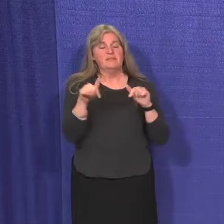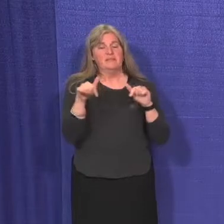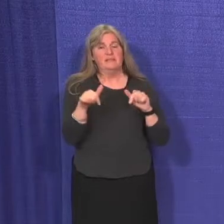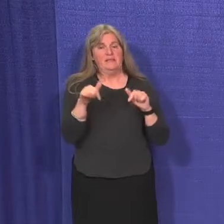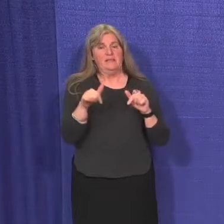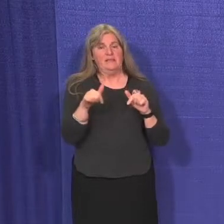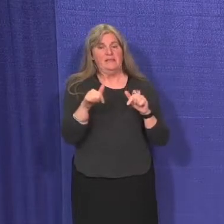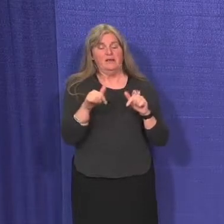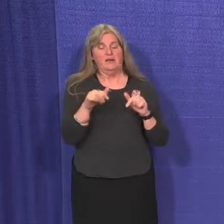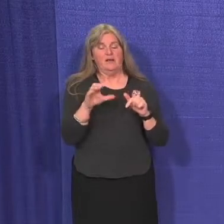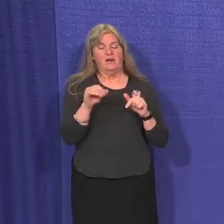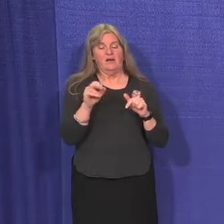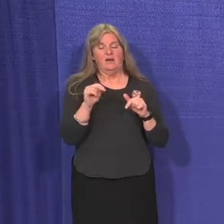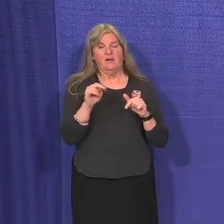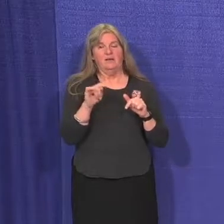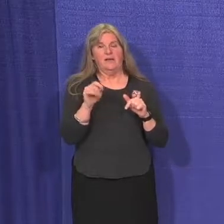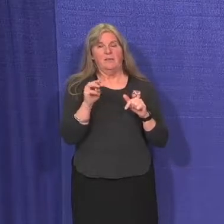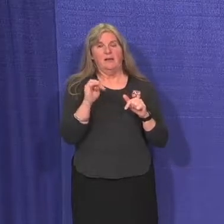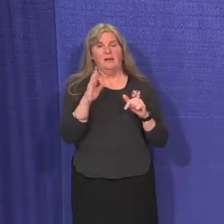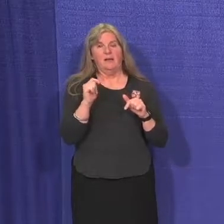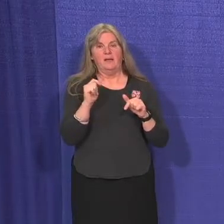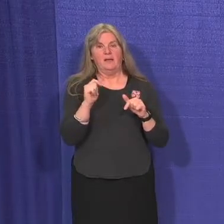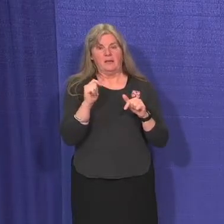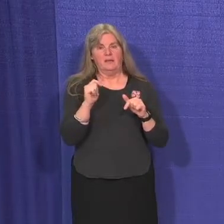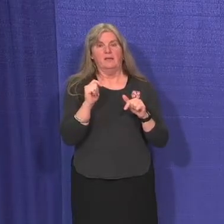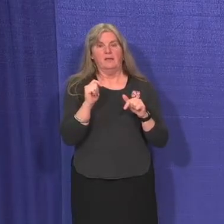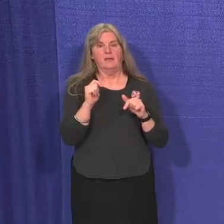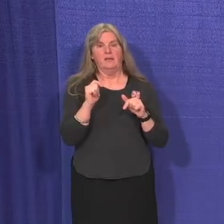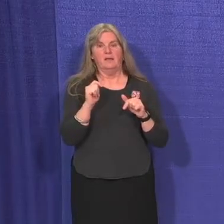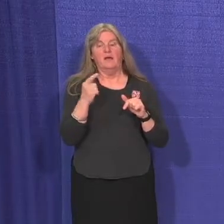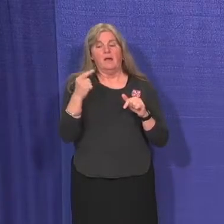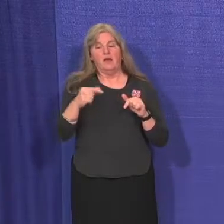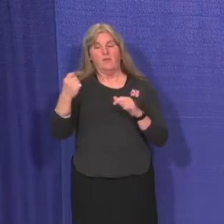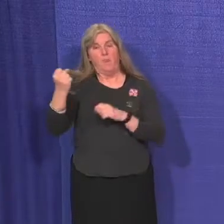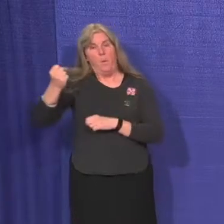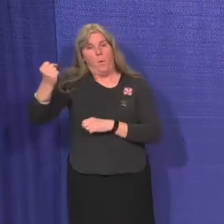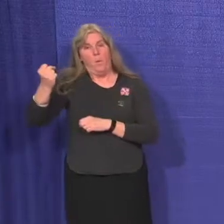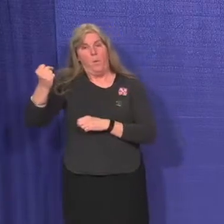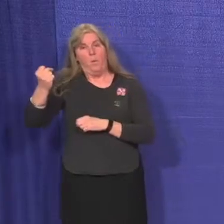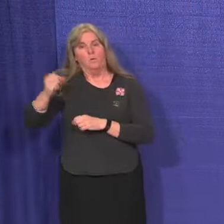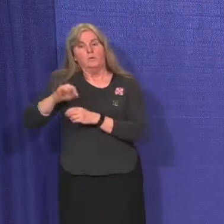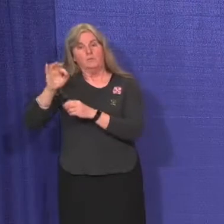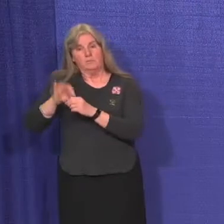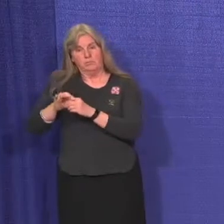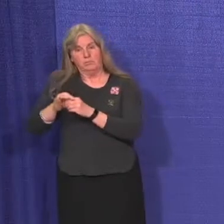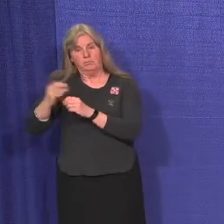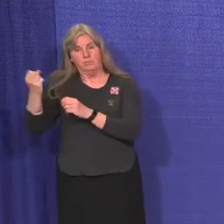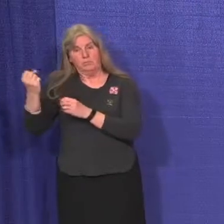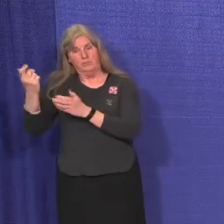it's always important to remember where testing fits into